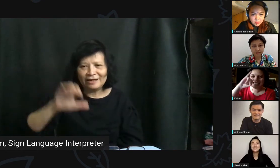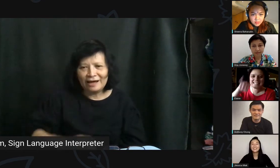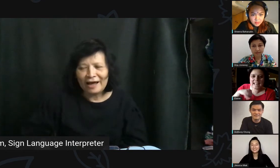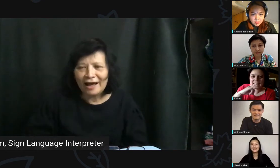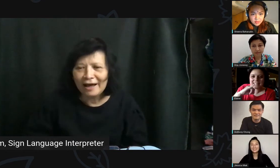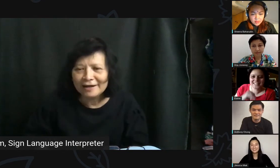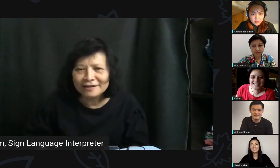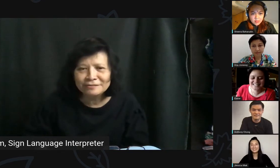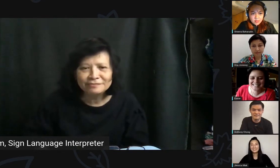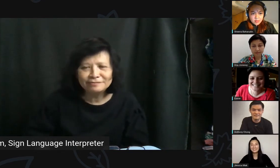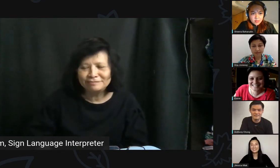Hi.